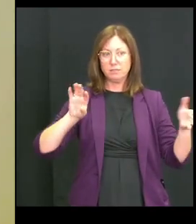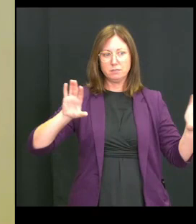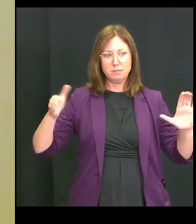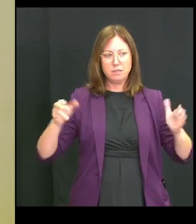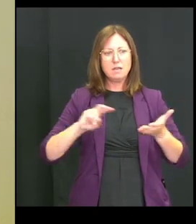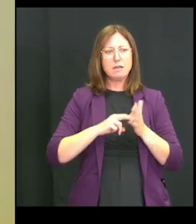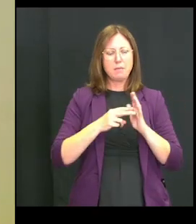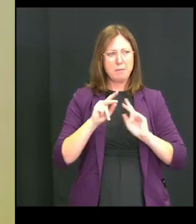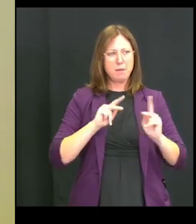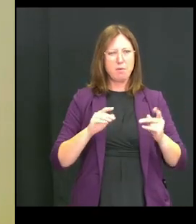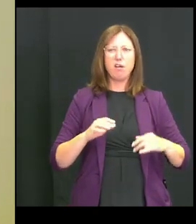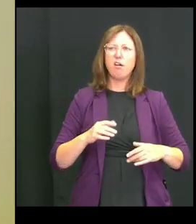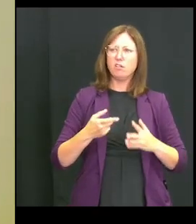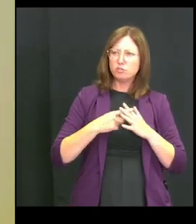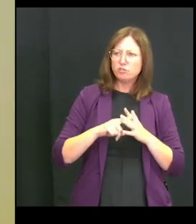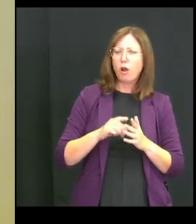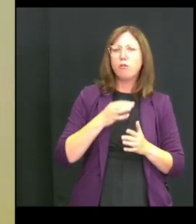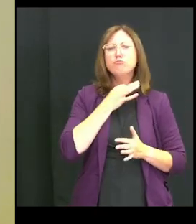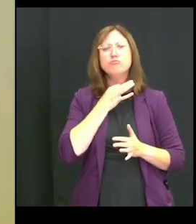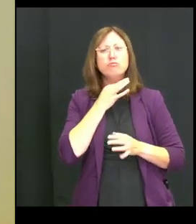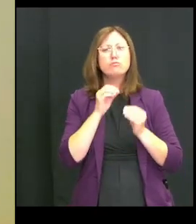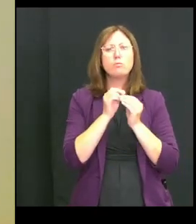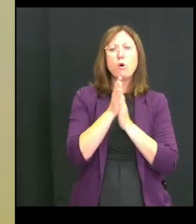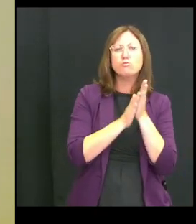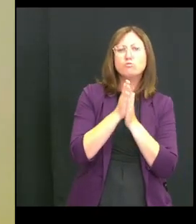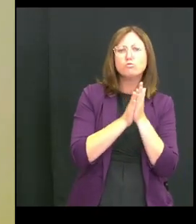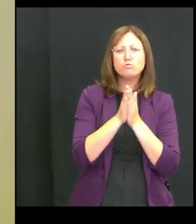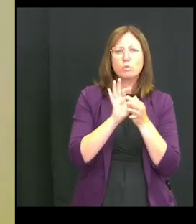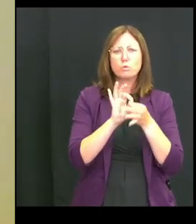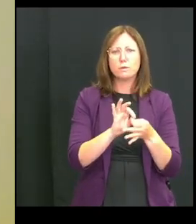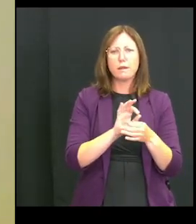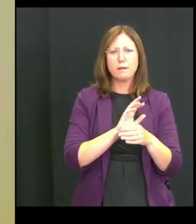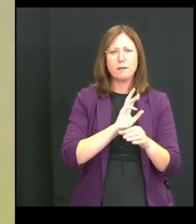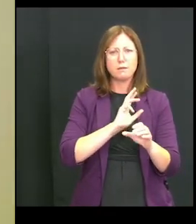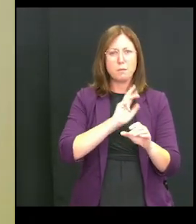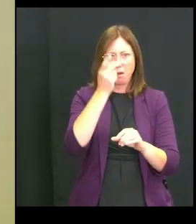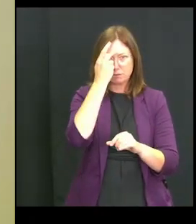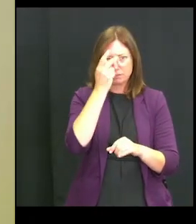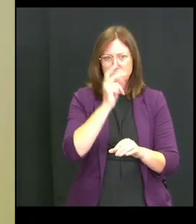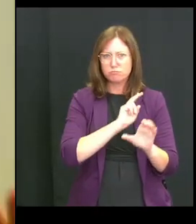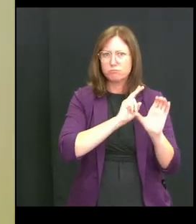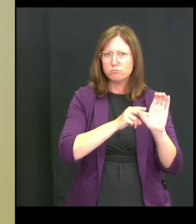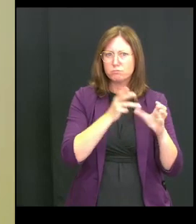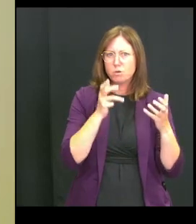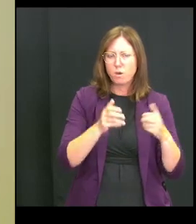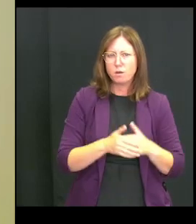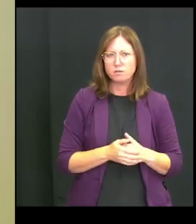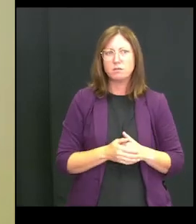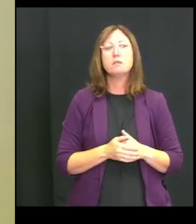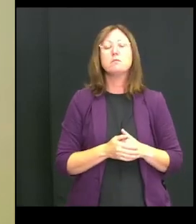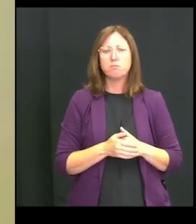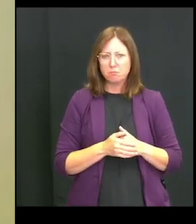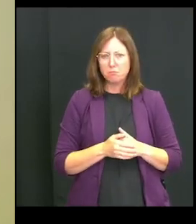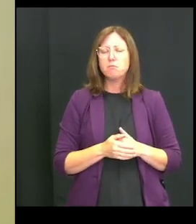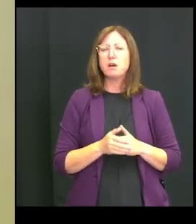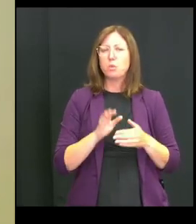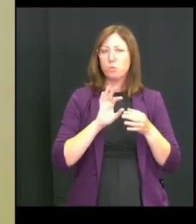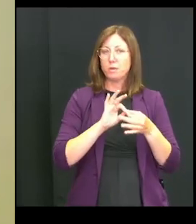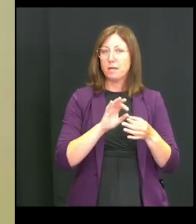I've done some work on that in the past, on voter turnout that shows that among other things, and there's a few pieces to the story, but one of the things is that